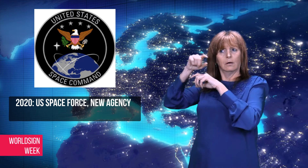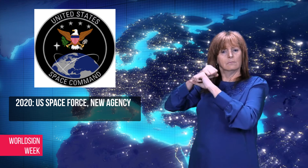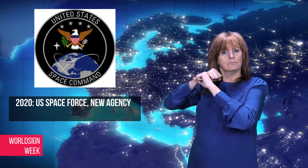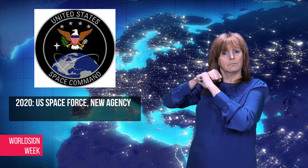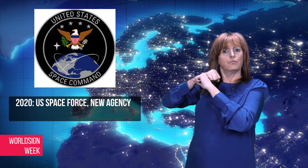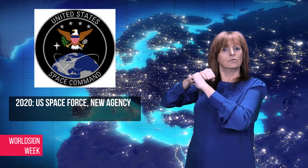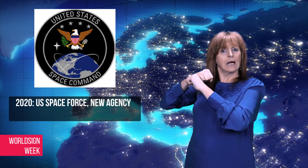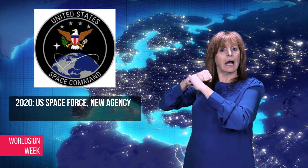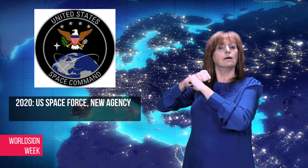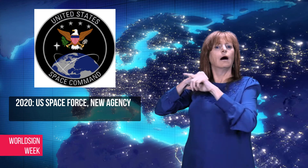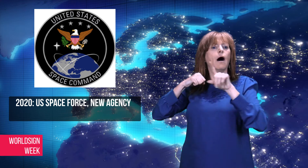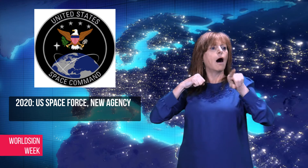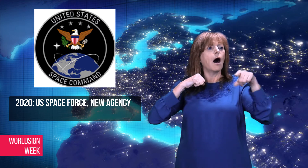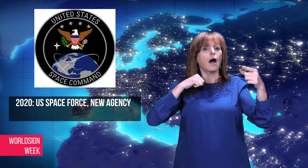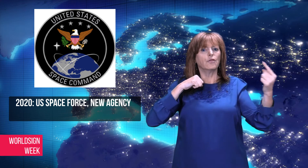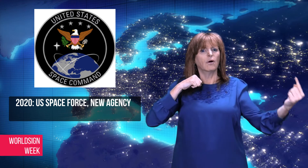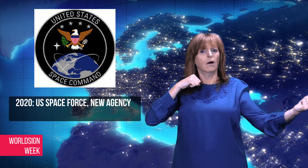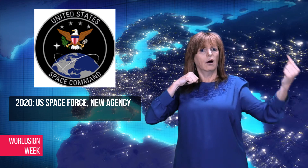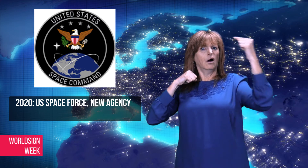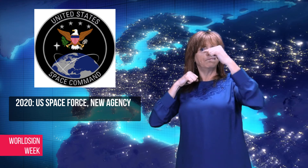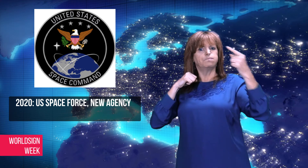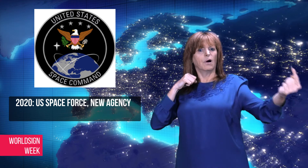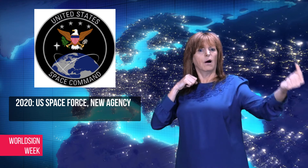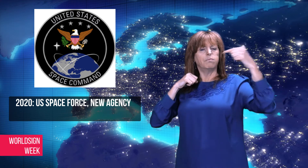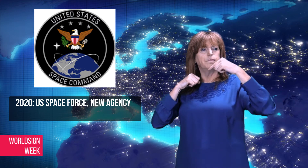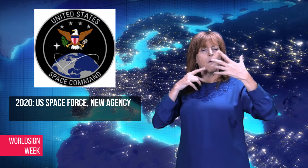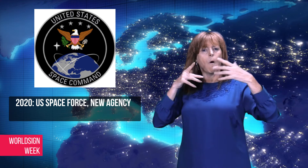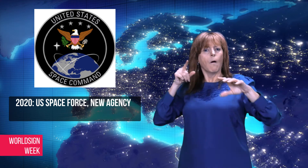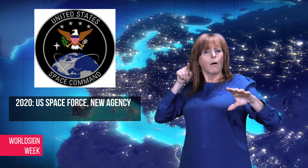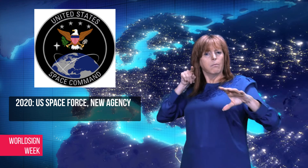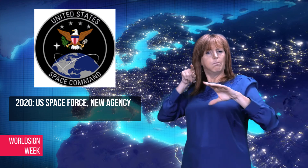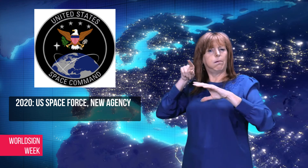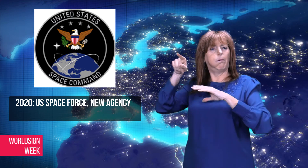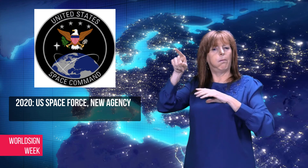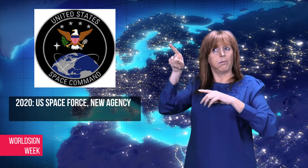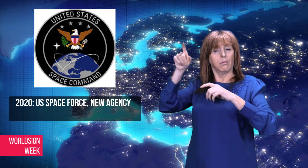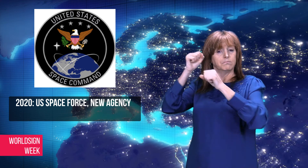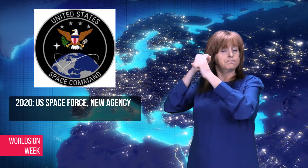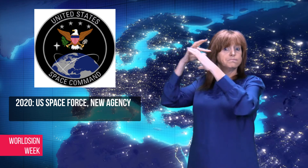satellites to protect itself from threats in